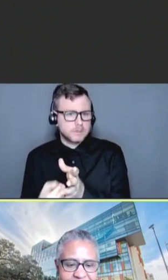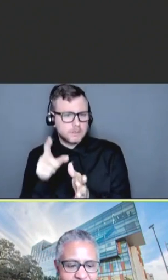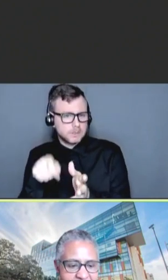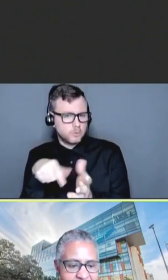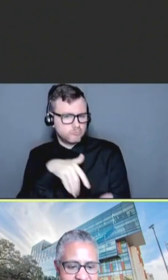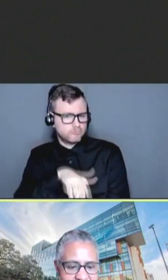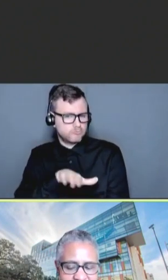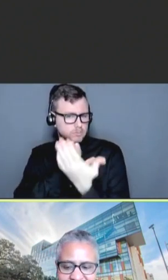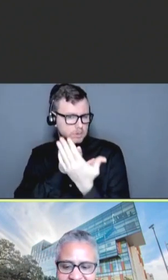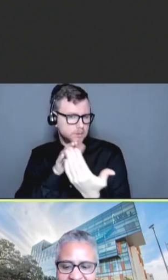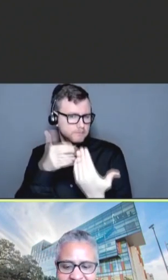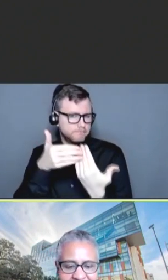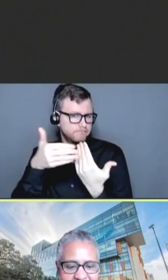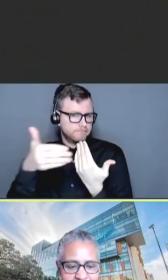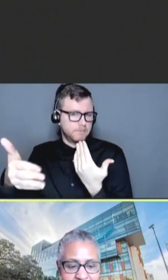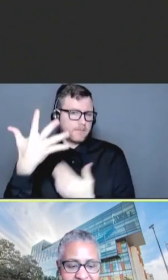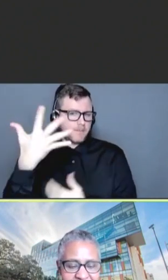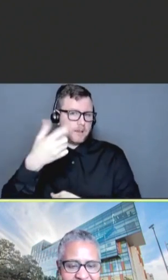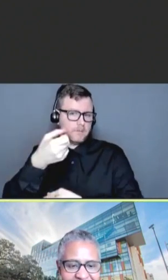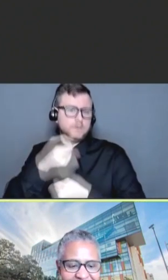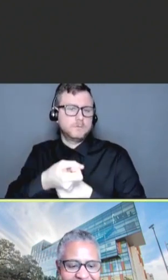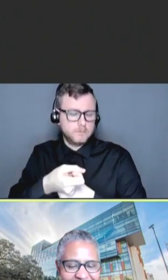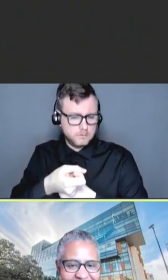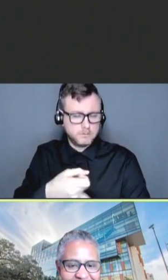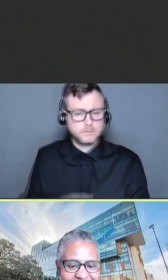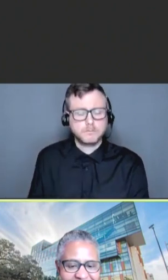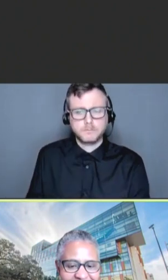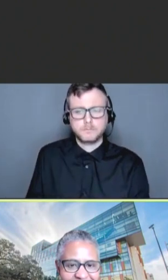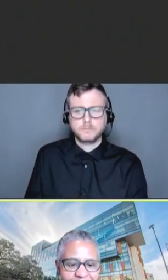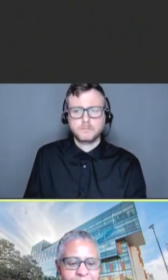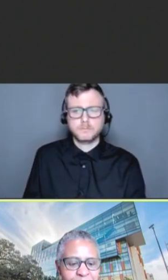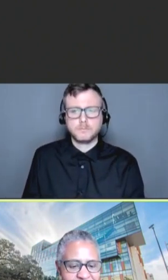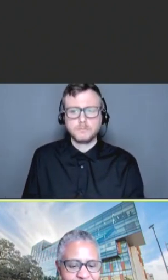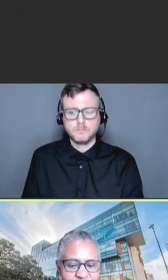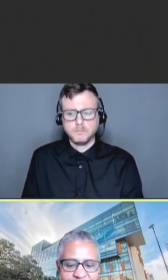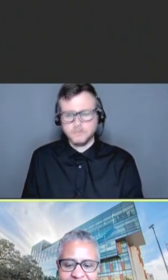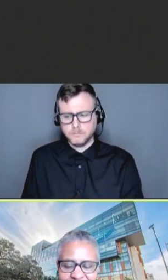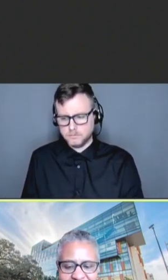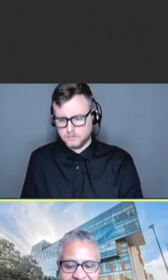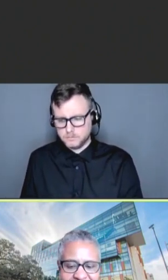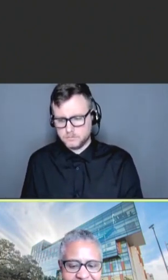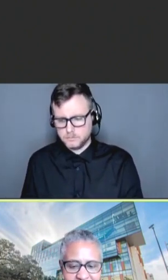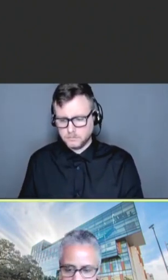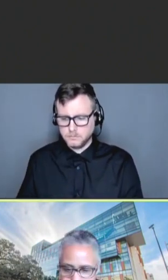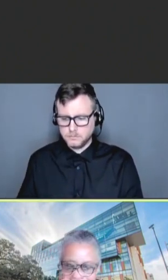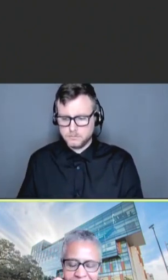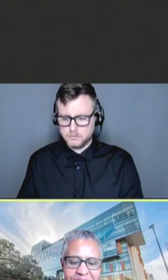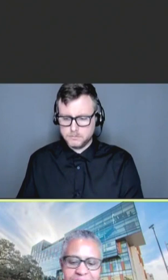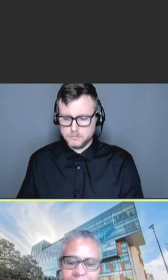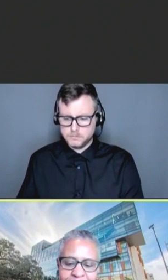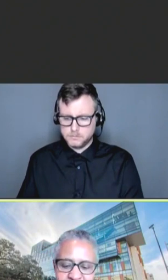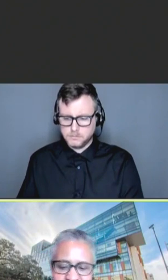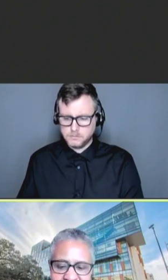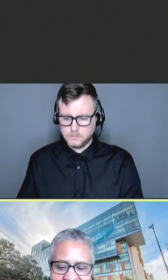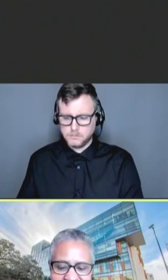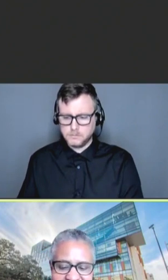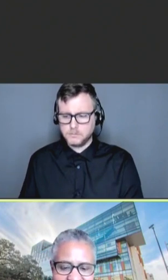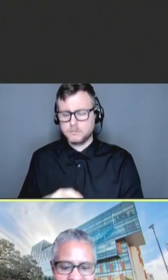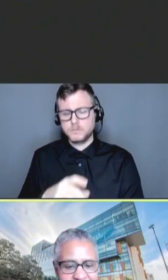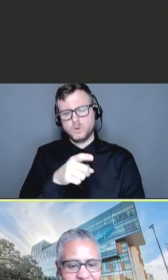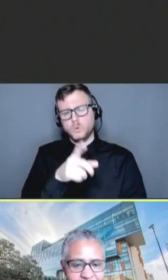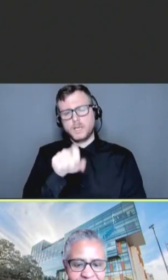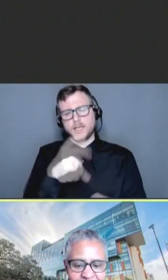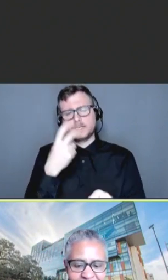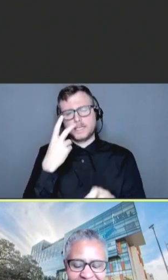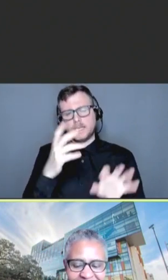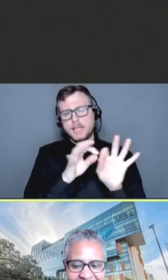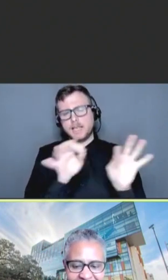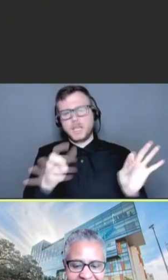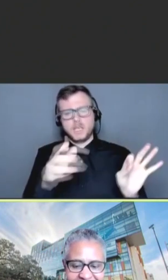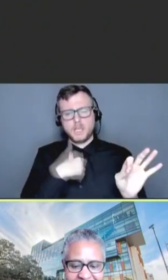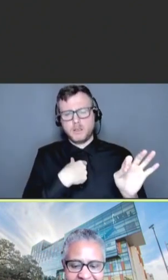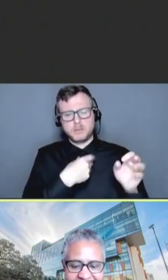next five years. The complete charge is available through the link. We can go on to the next slide.